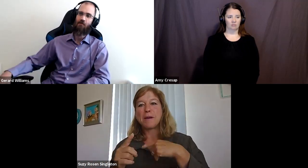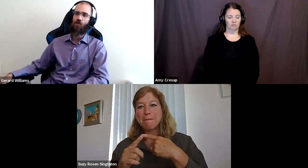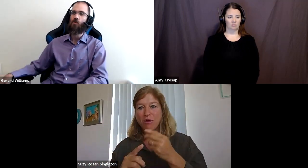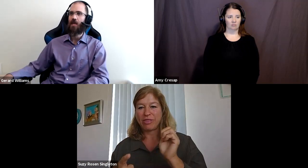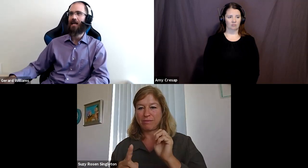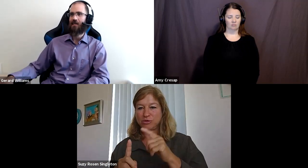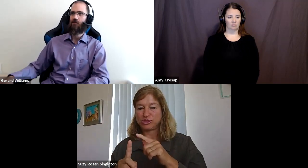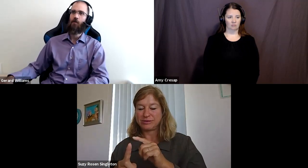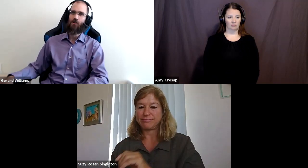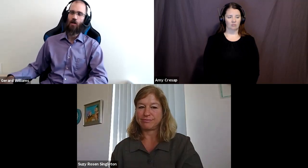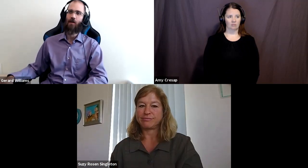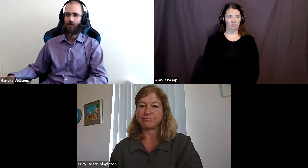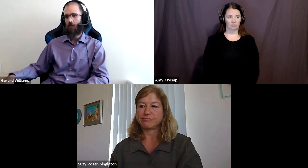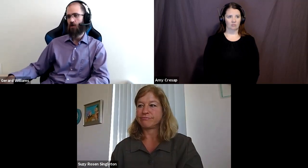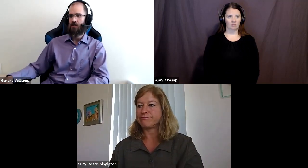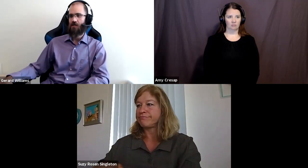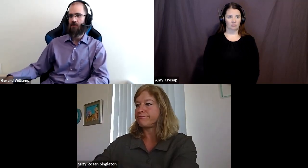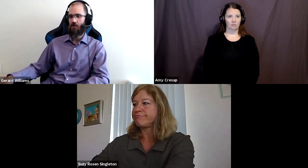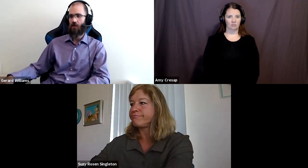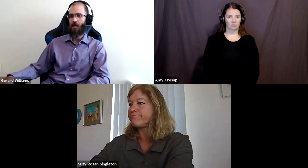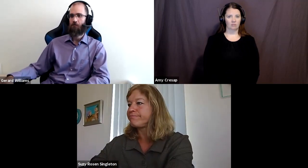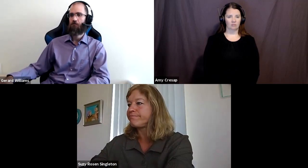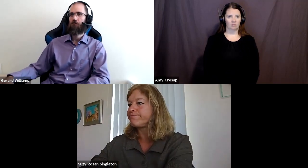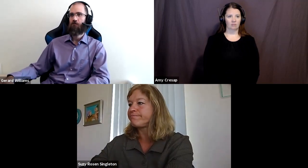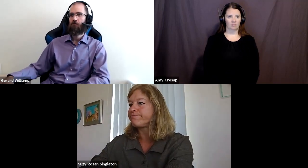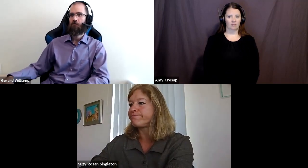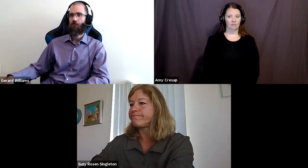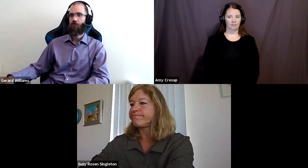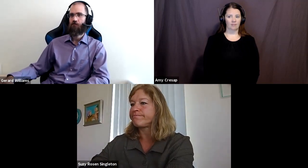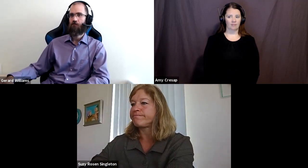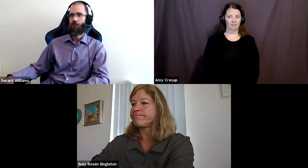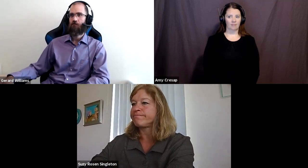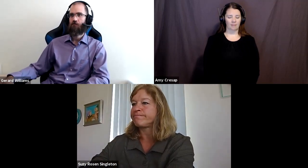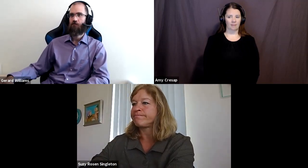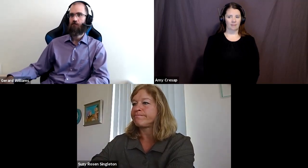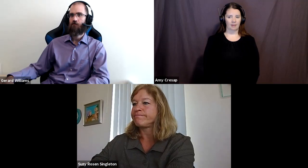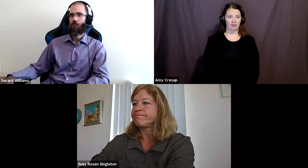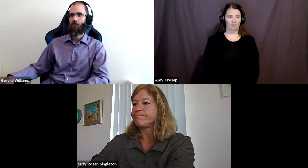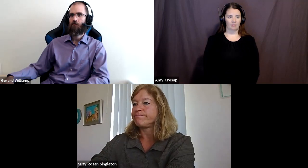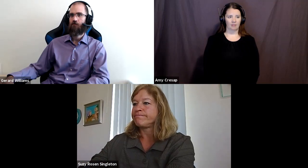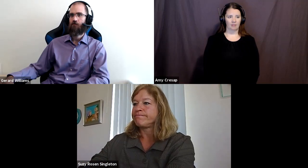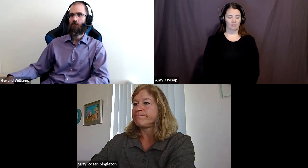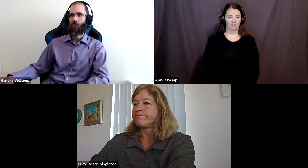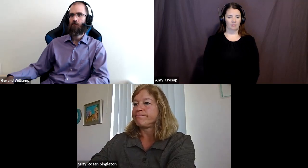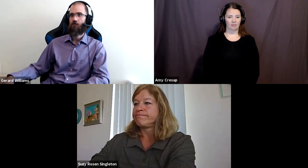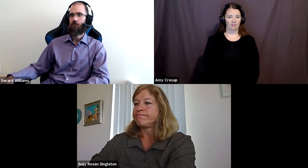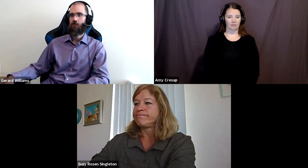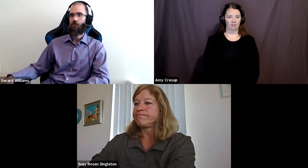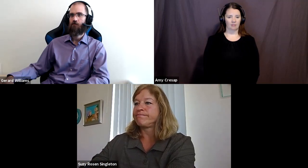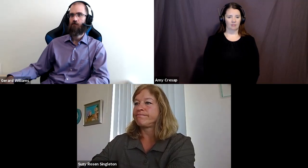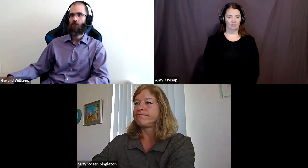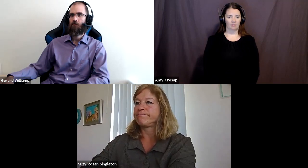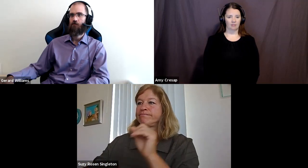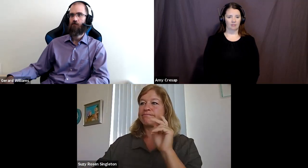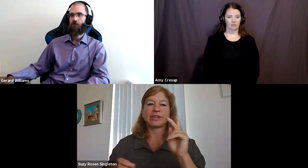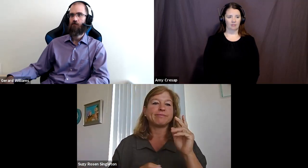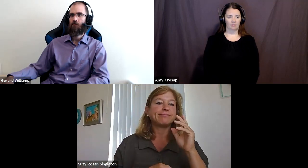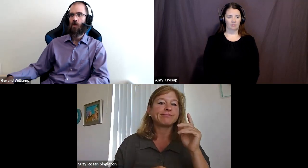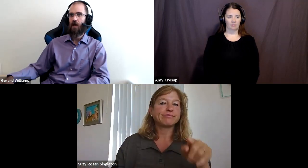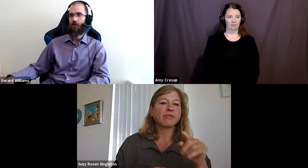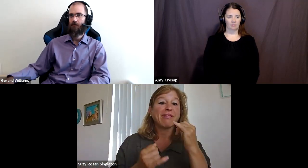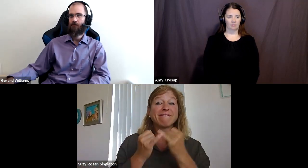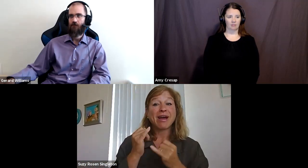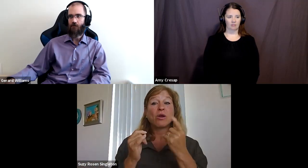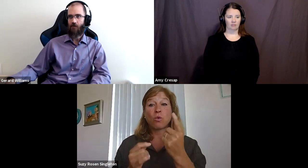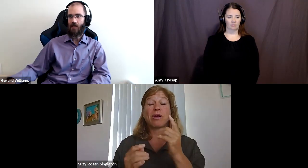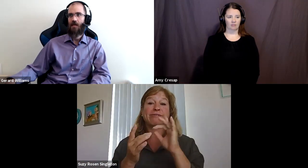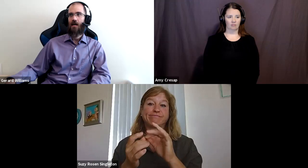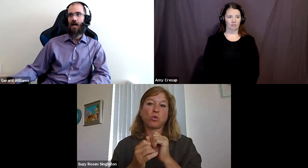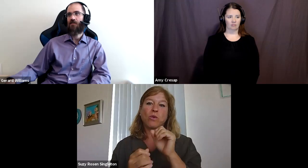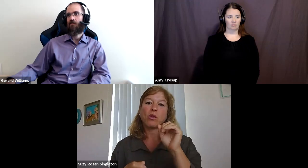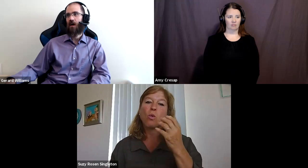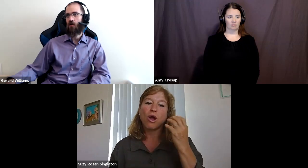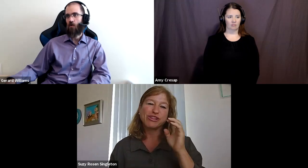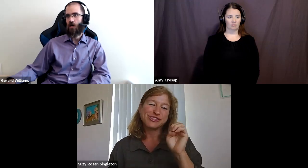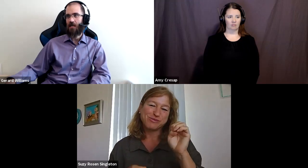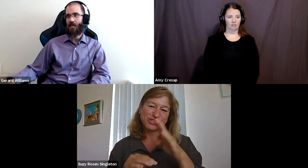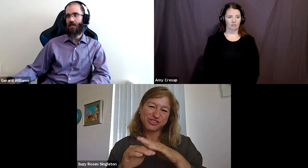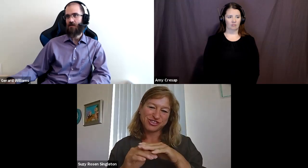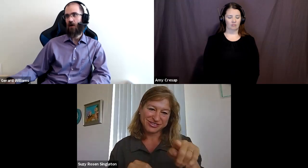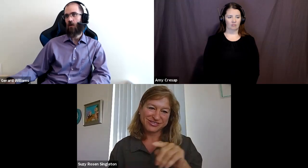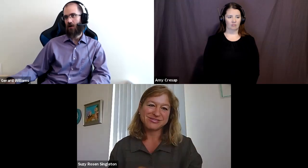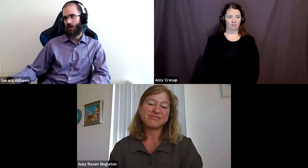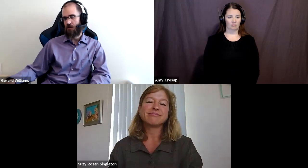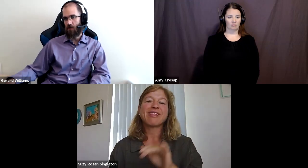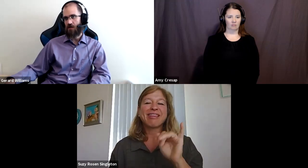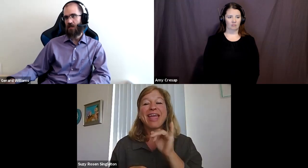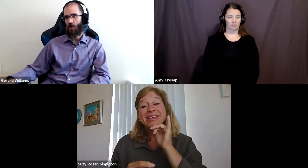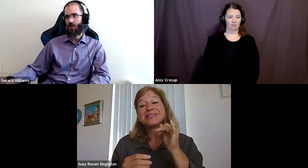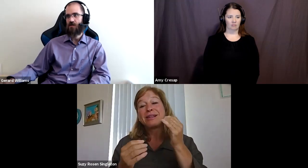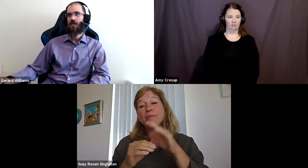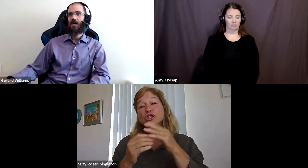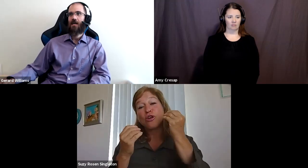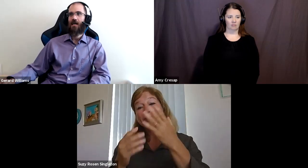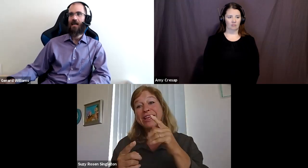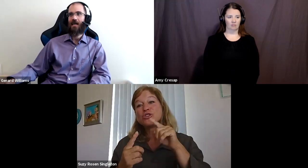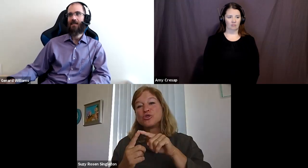you that information about the emergency visually. Final one is about wireless emergency alerts.